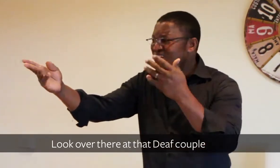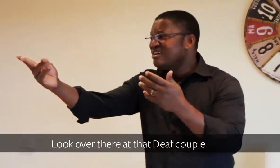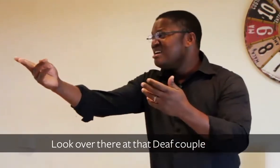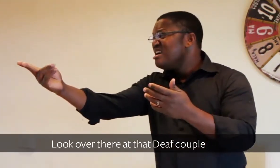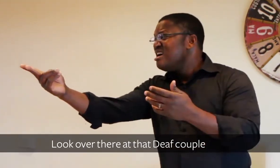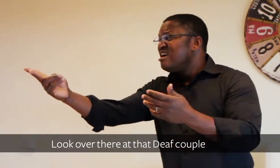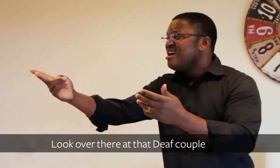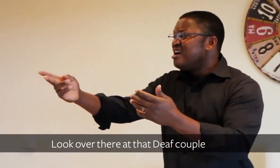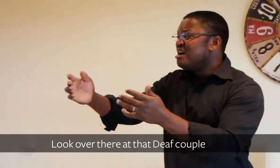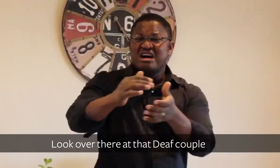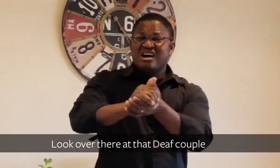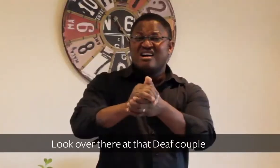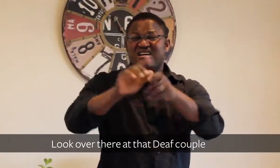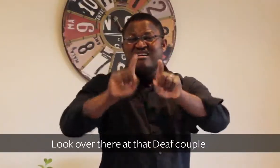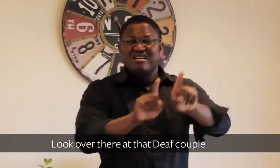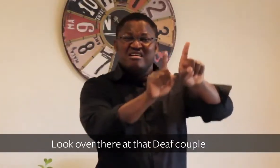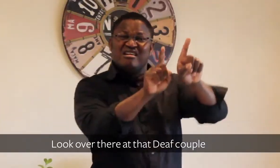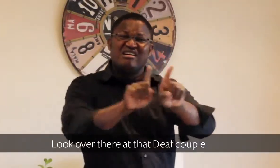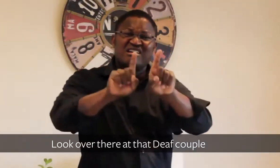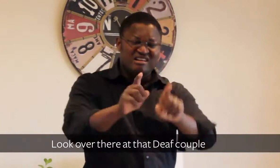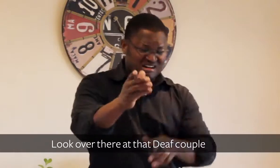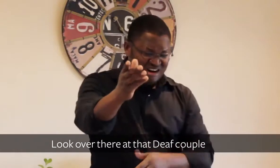Hand-in-hand